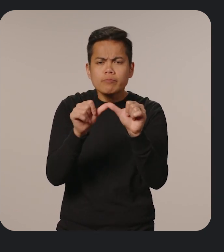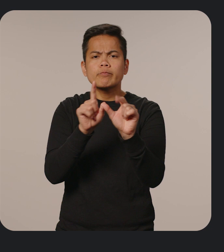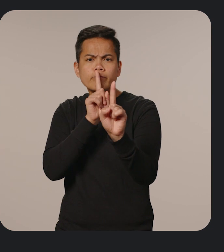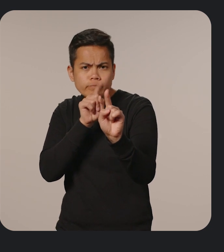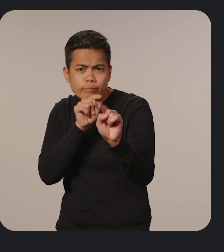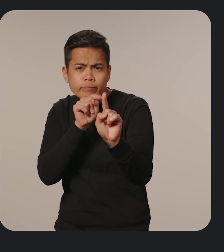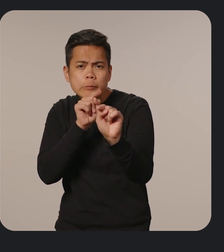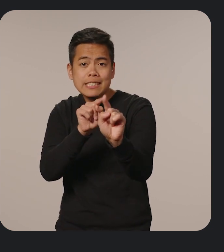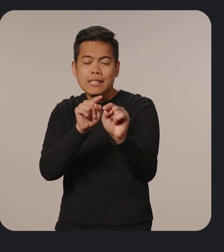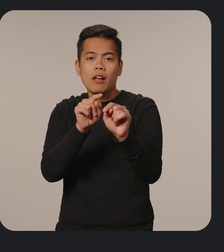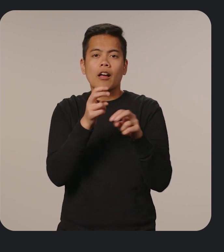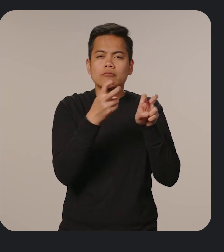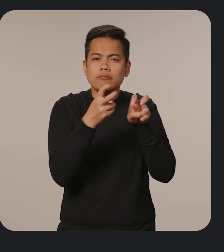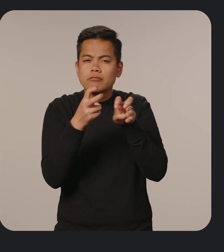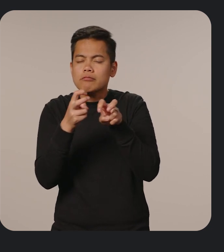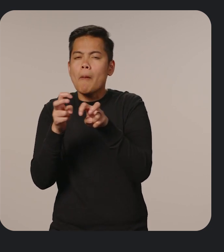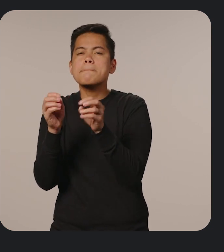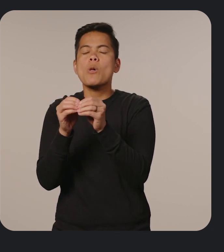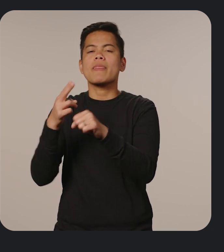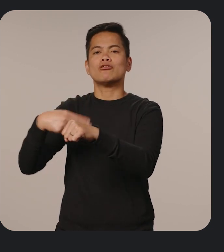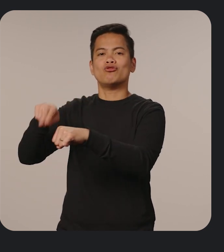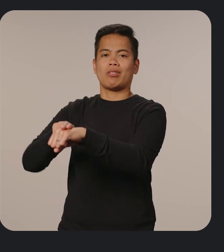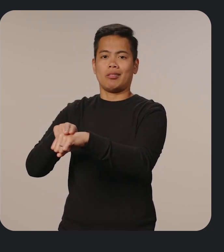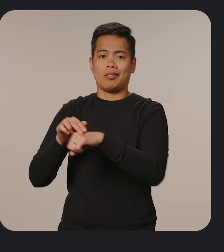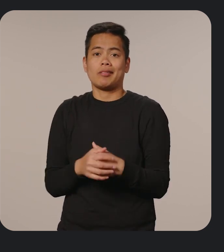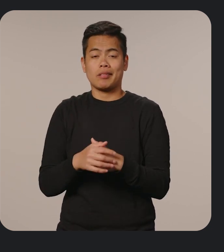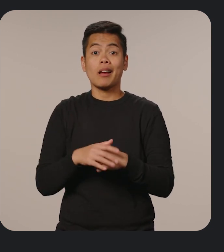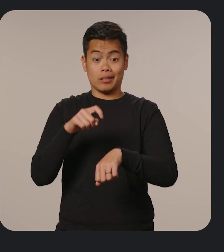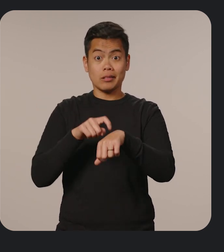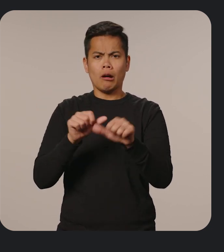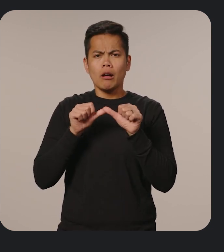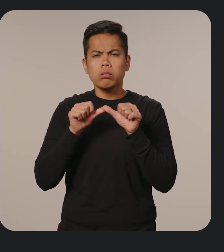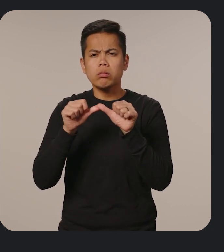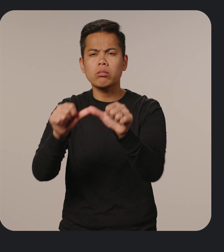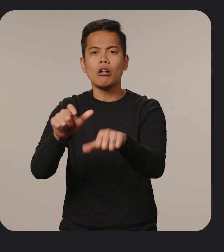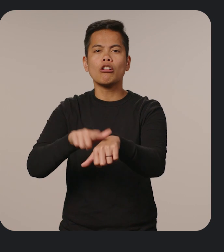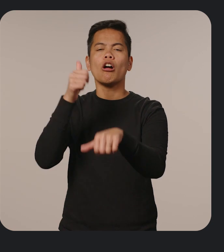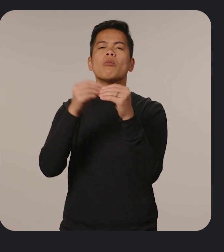We're taking a bigger leap forward with motion by introducing the new carousel component which